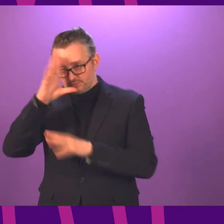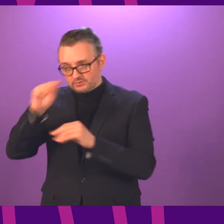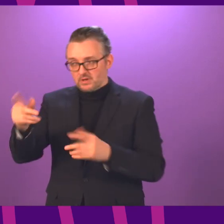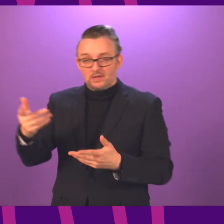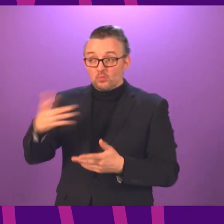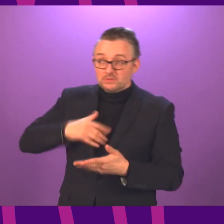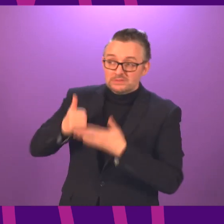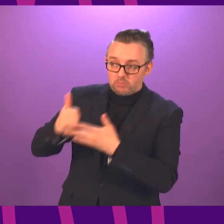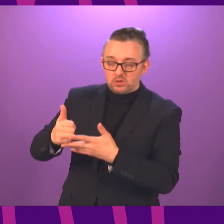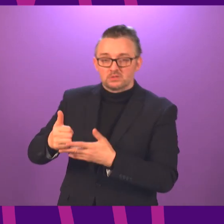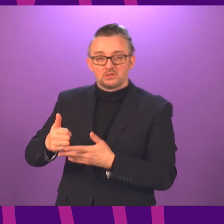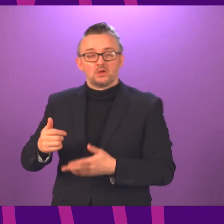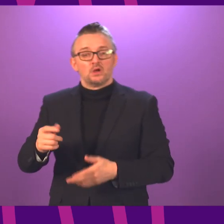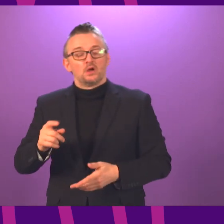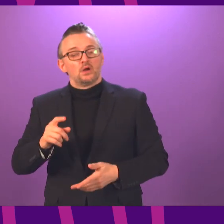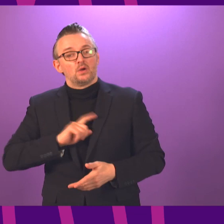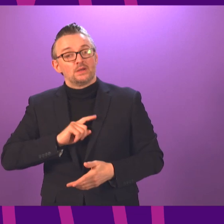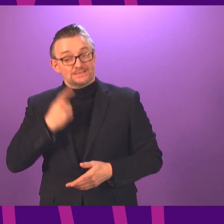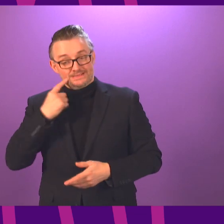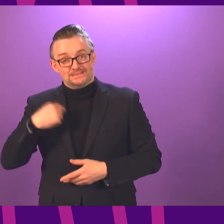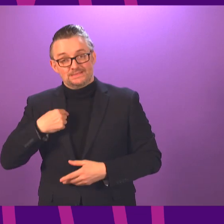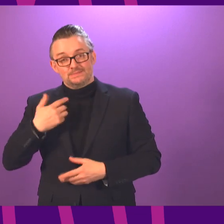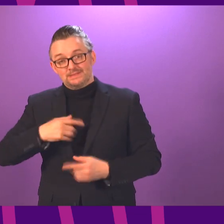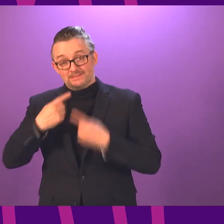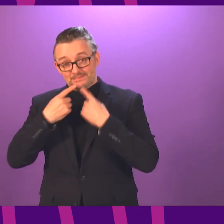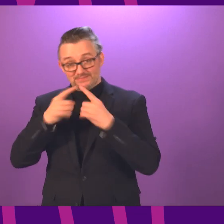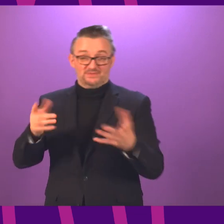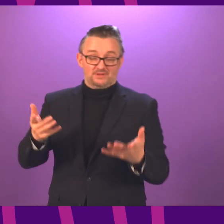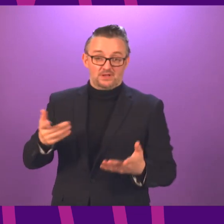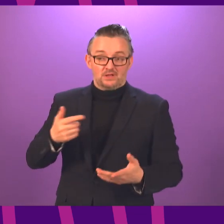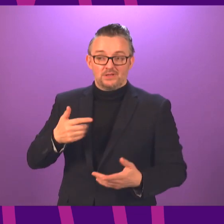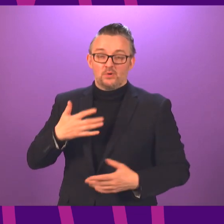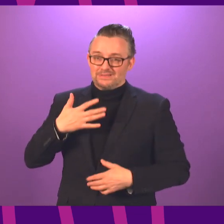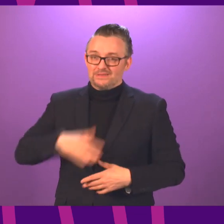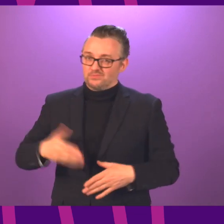set out the commitment yesterday, I said candidly that work will be required to make sure that